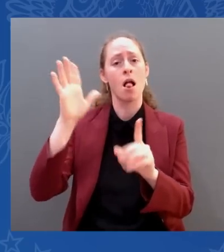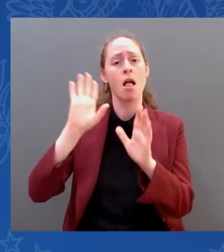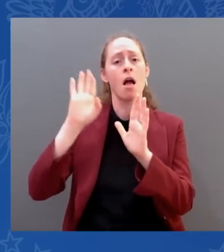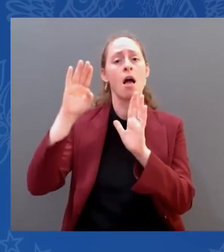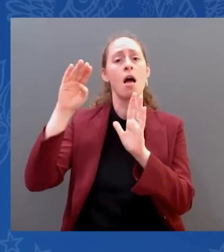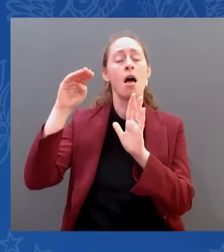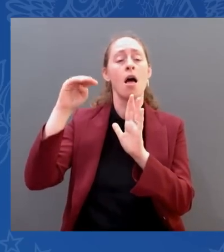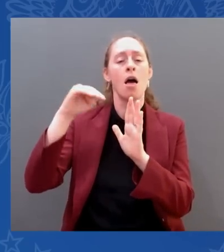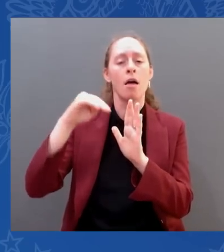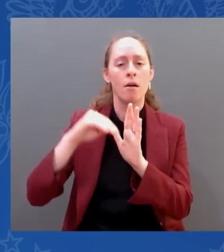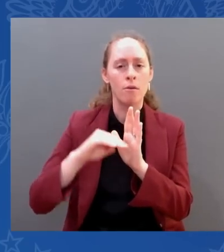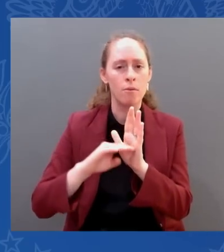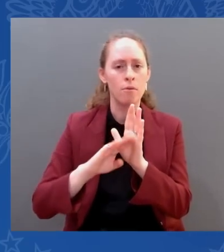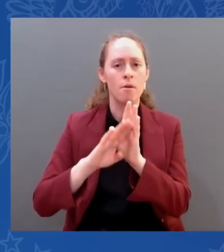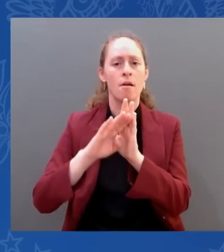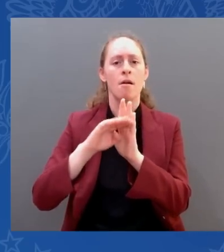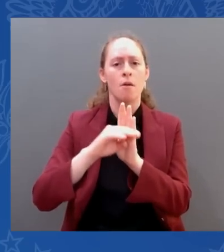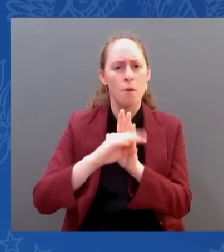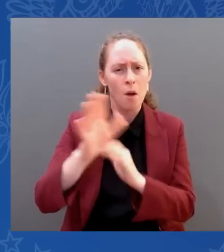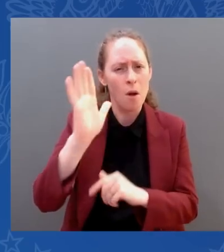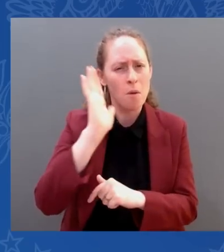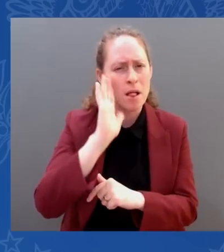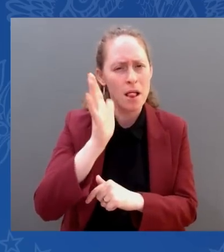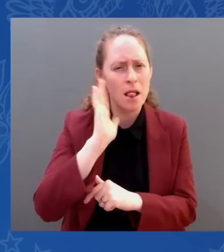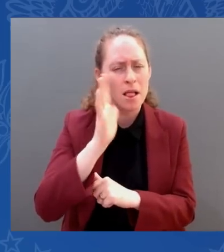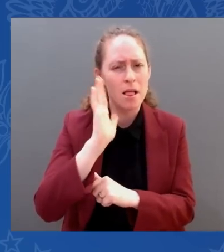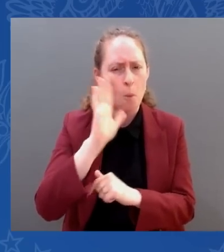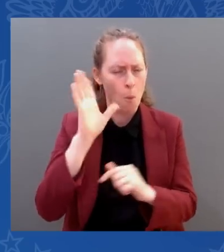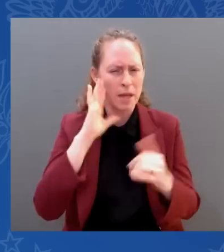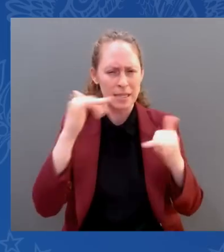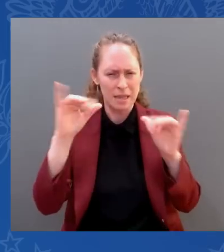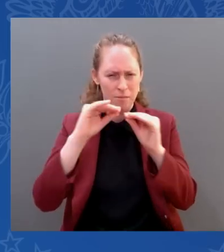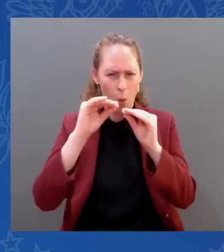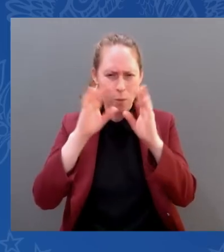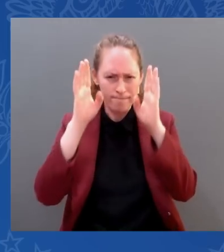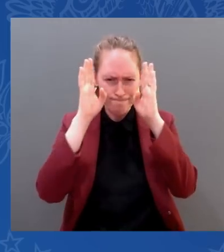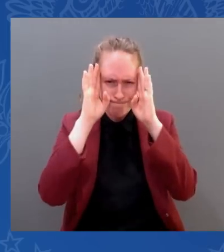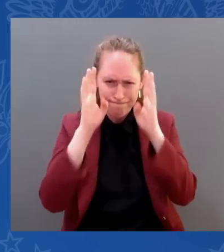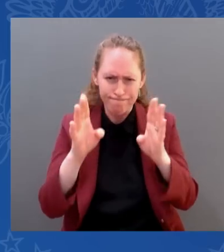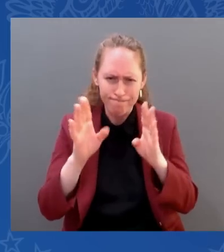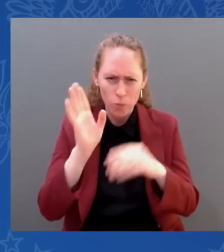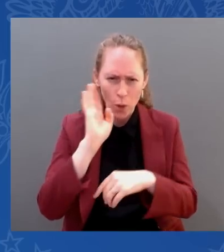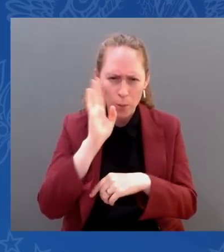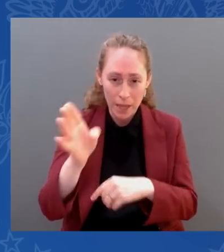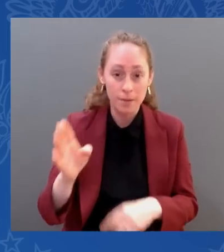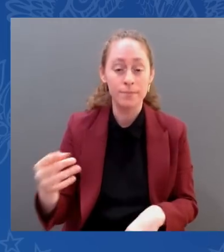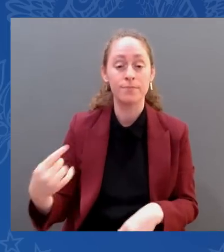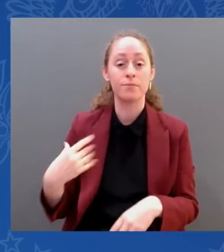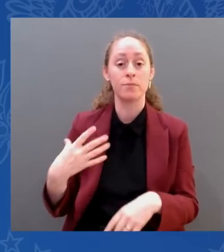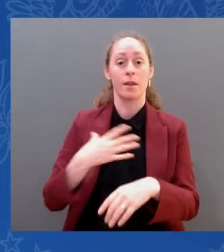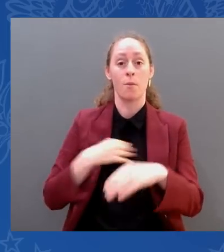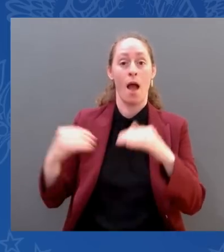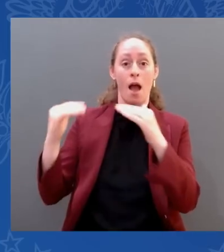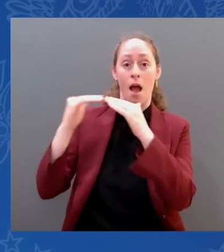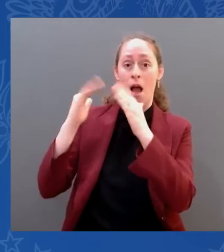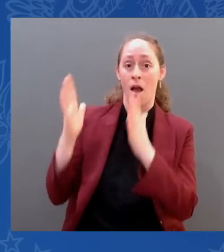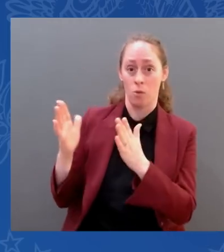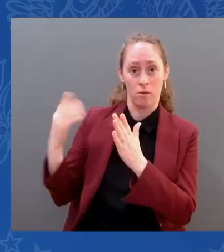we can to lower the prices for the American people. And the Congress has to act, and they have been of late. One of the key ways to fight inflation